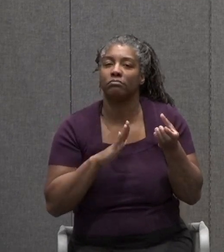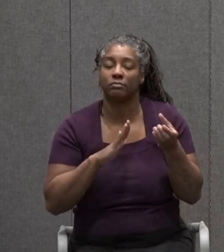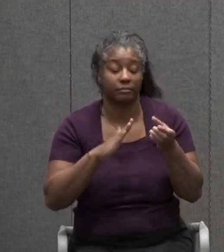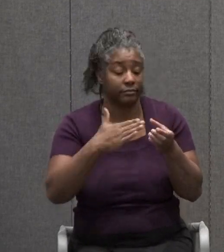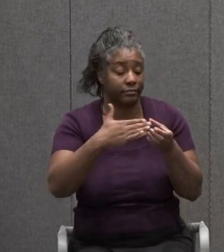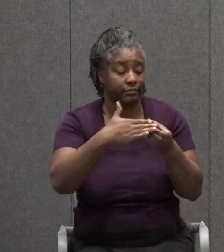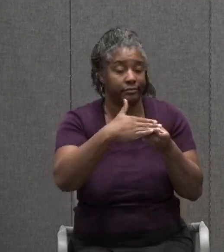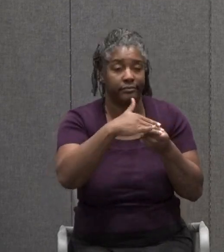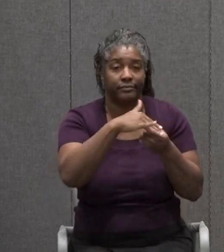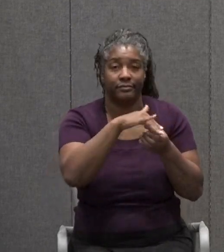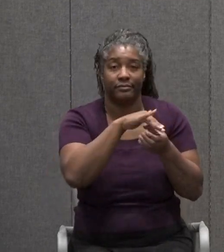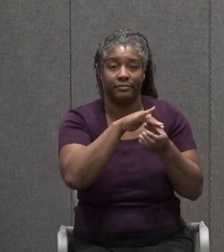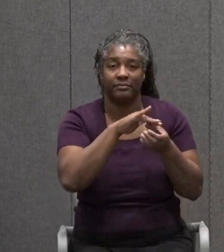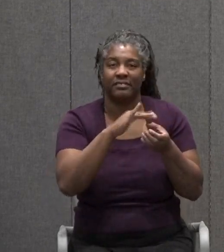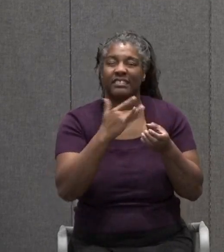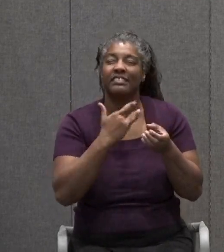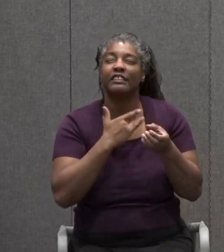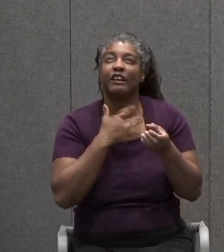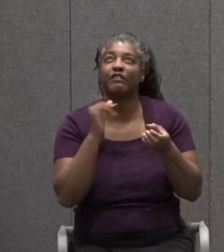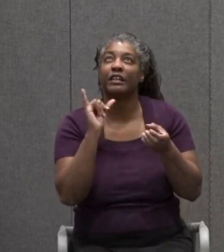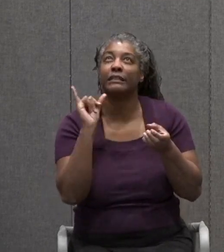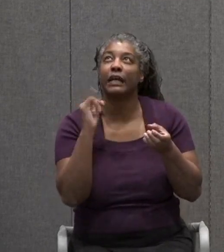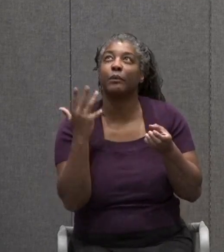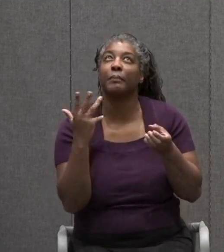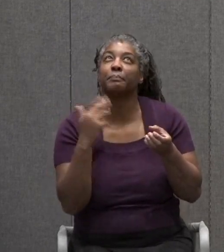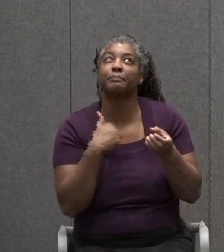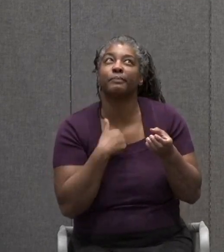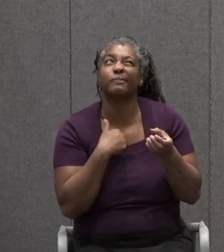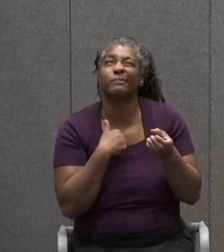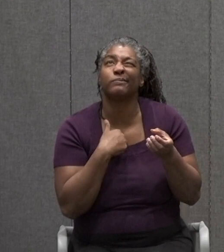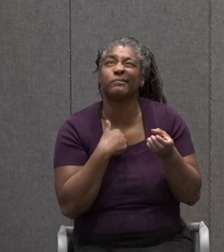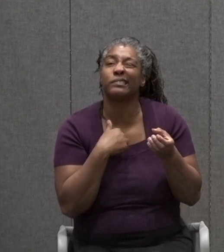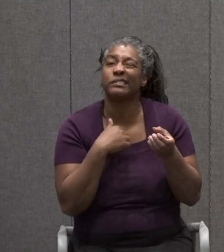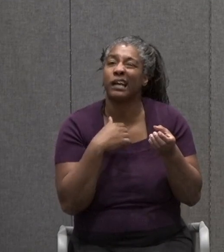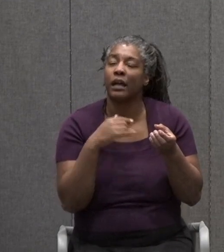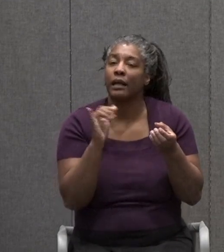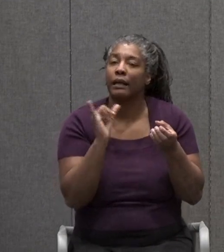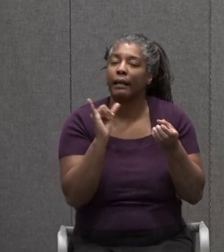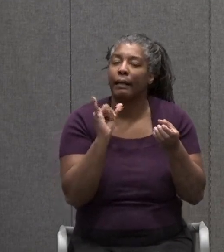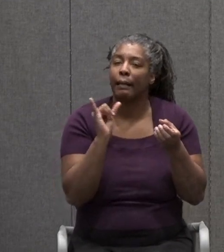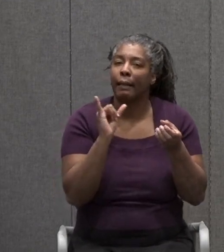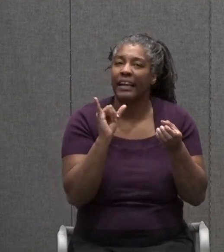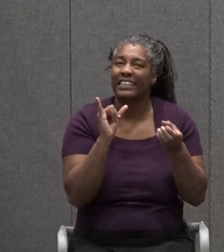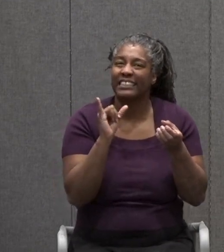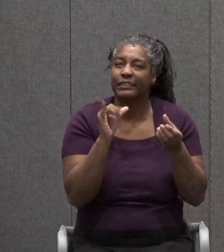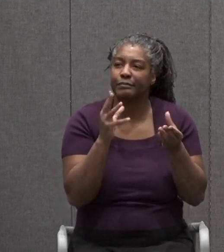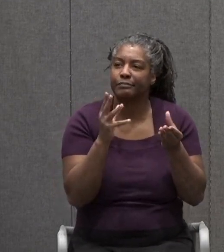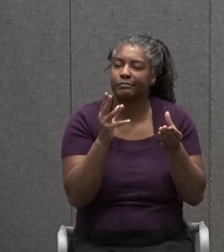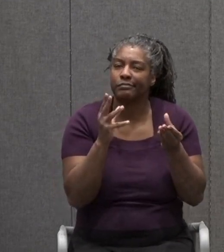Mine feels kind of rubbery. You know, I remember there's that hard little spike on